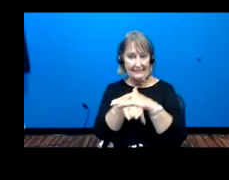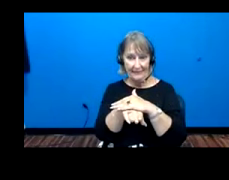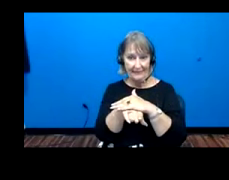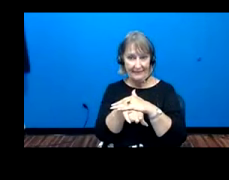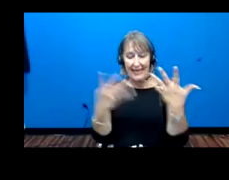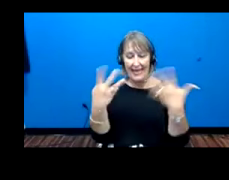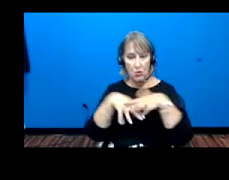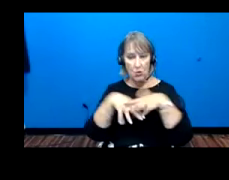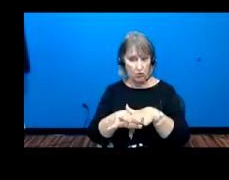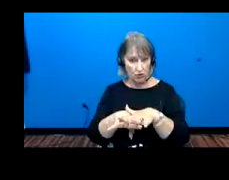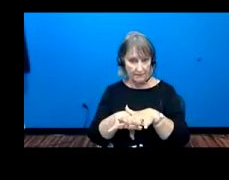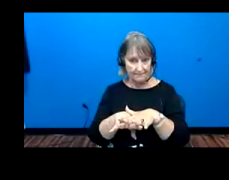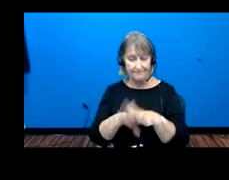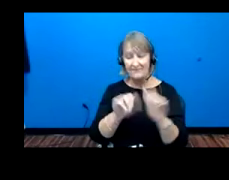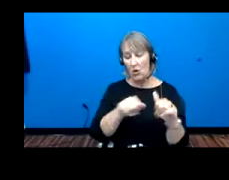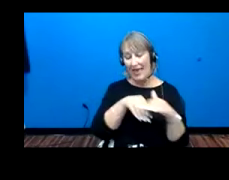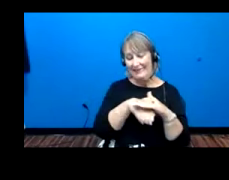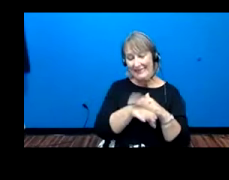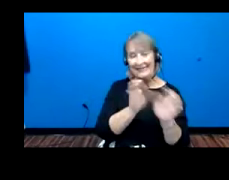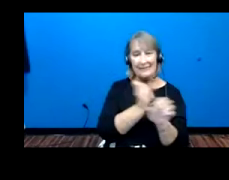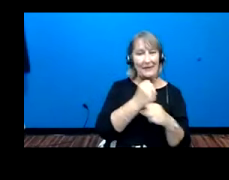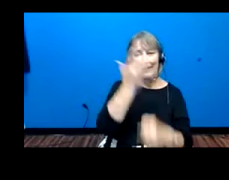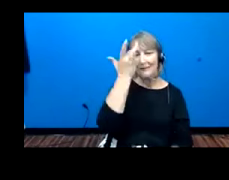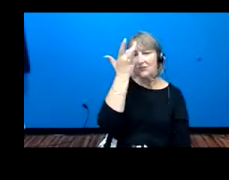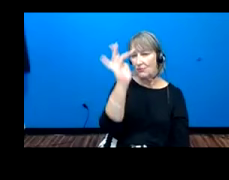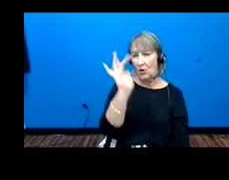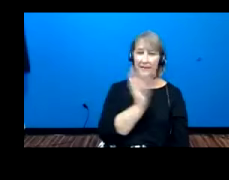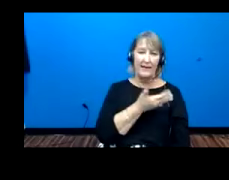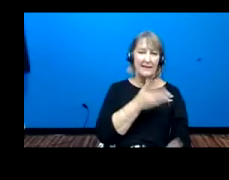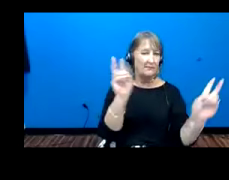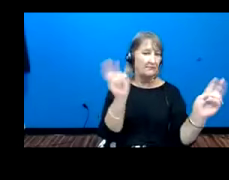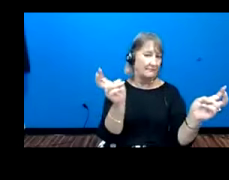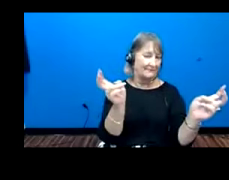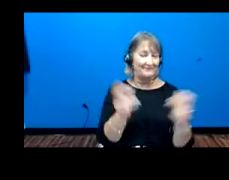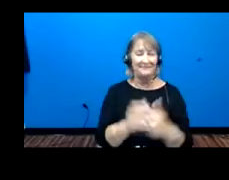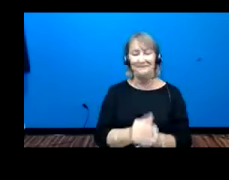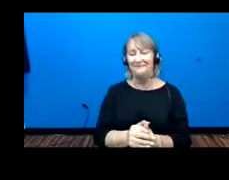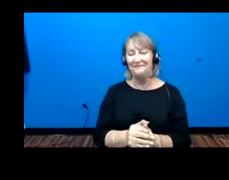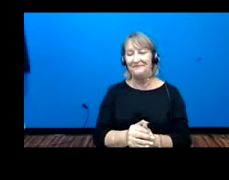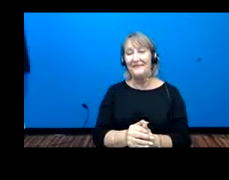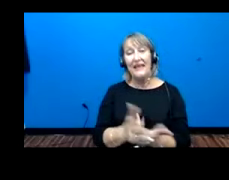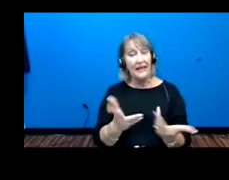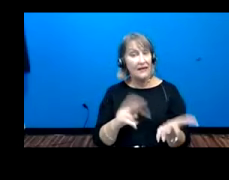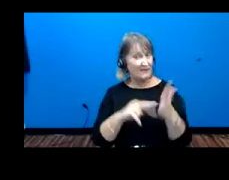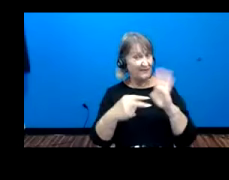And so Accessibility Made Smart is one of our slogans, if you will, and that includes